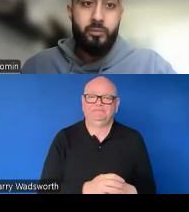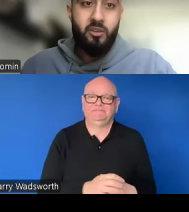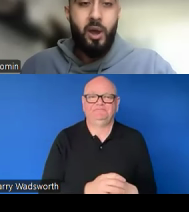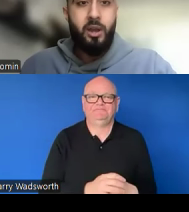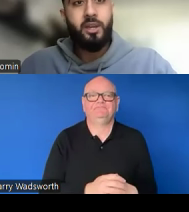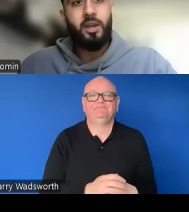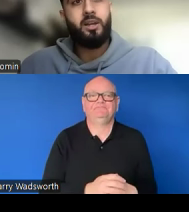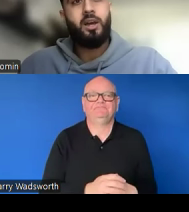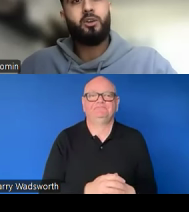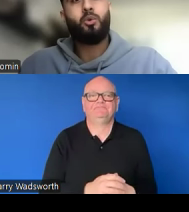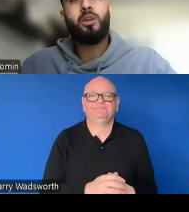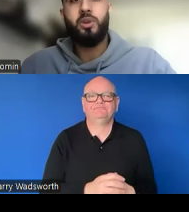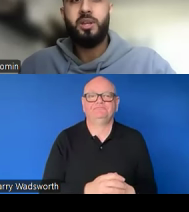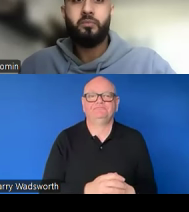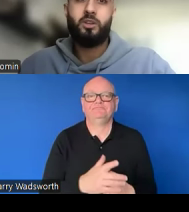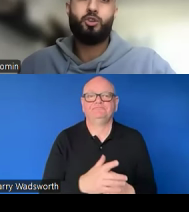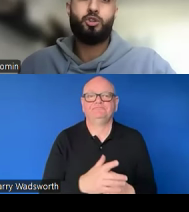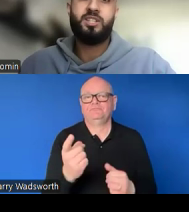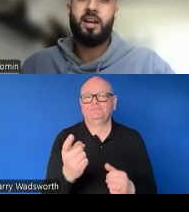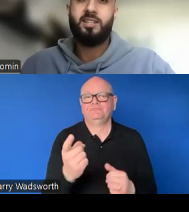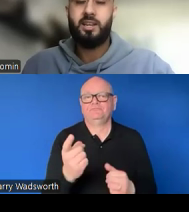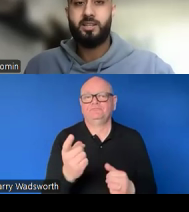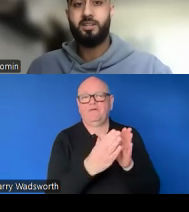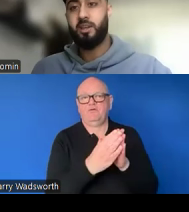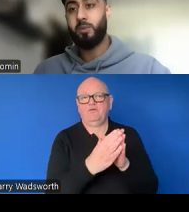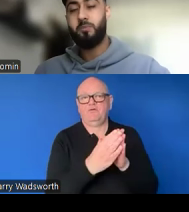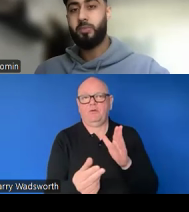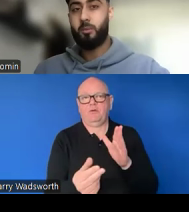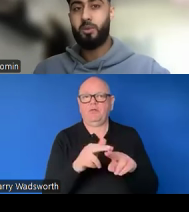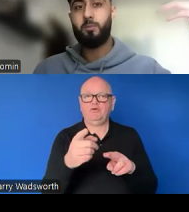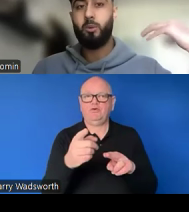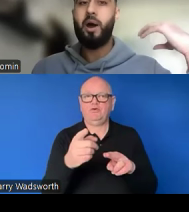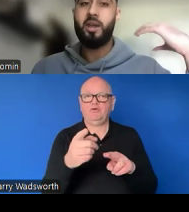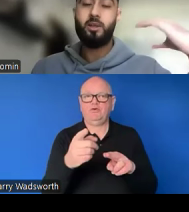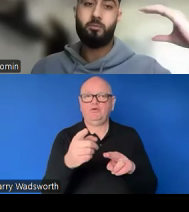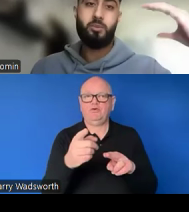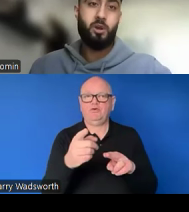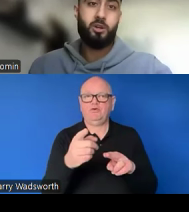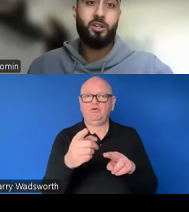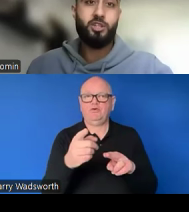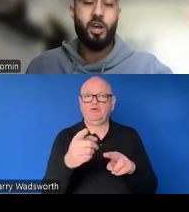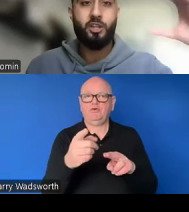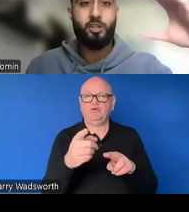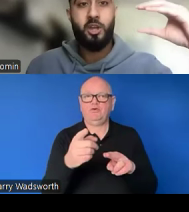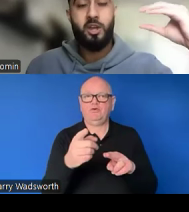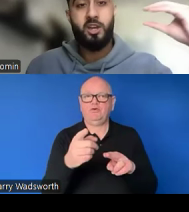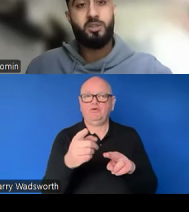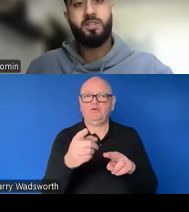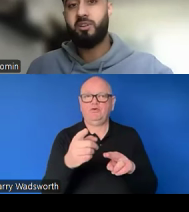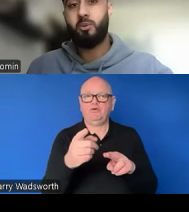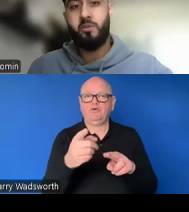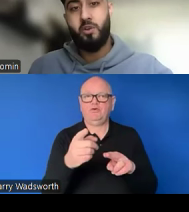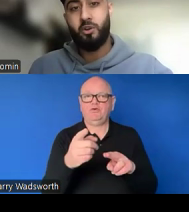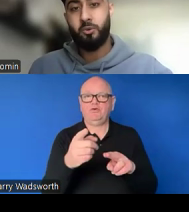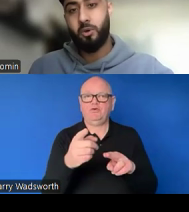If we're looking at a query such as dance lessons near me, people are going to search a specific query on Google.